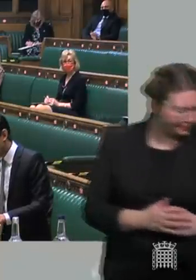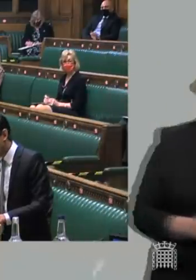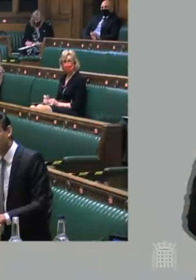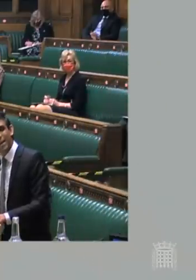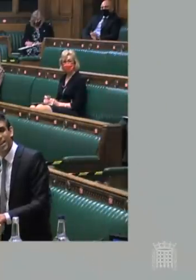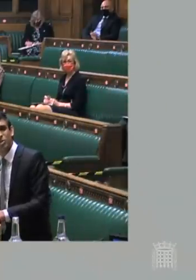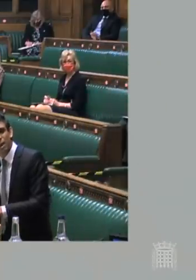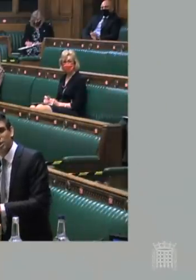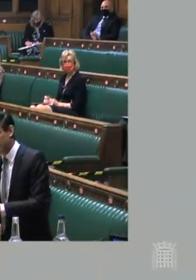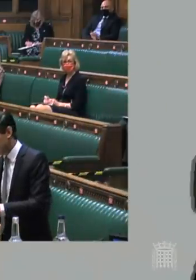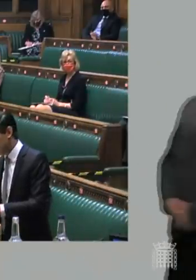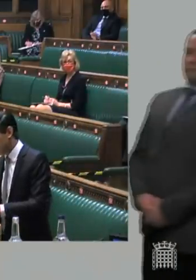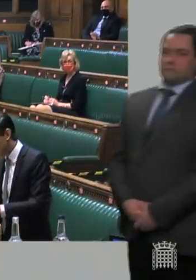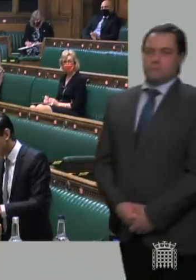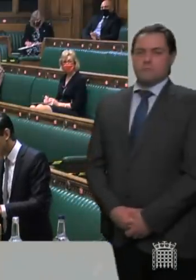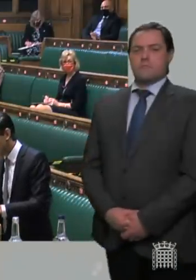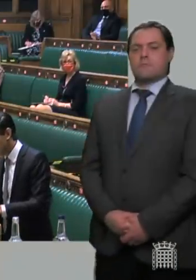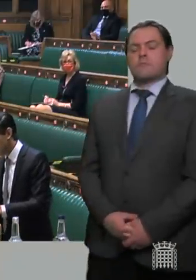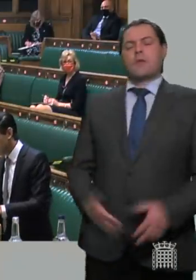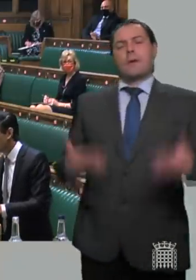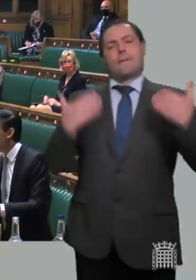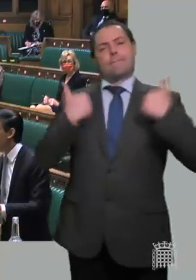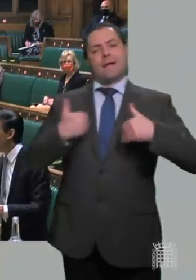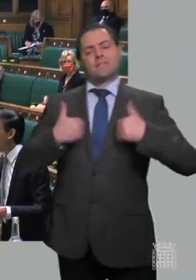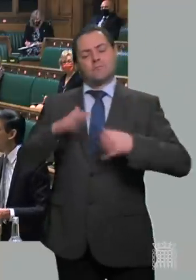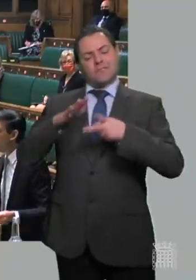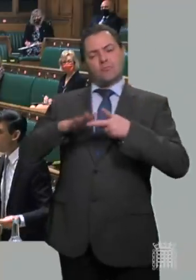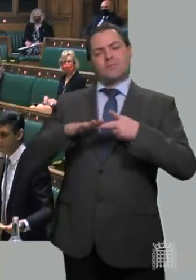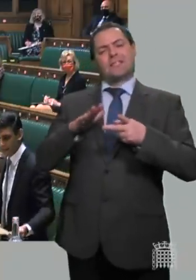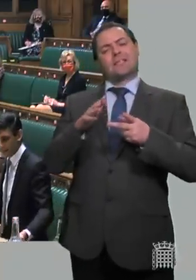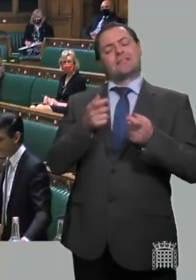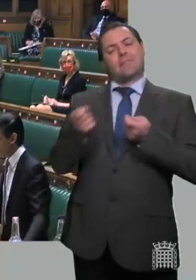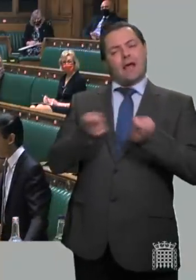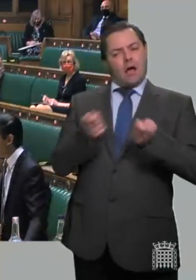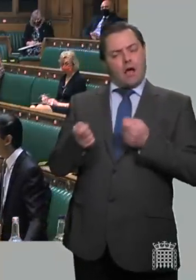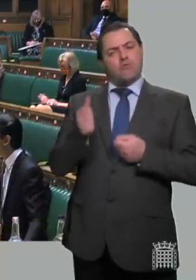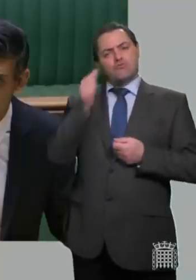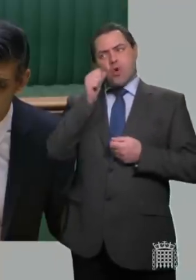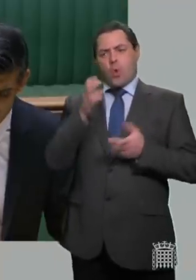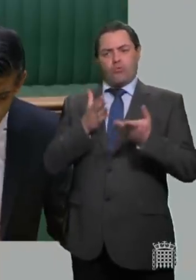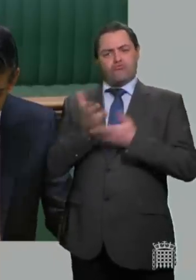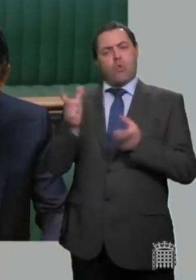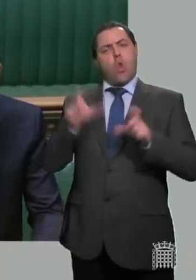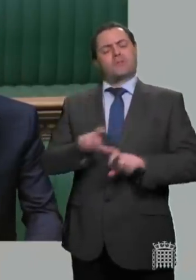One of the hidden tragedies of lockdown has been the increase in domestic abuse, so I am announcing